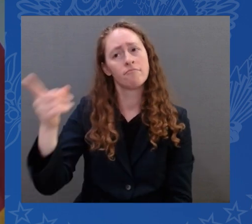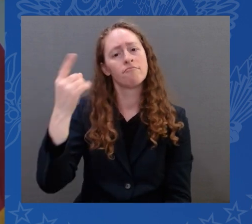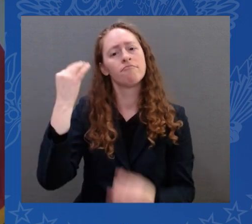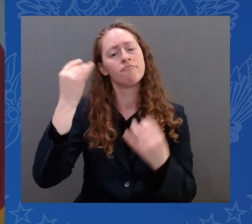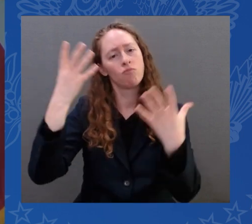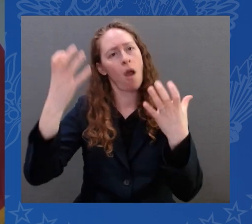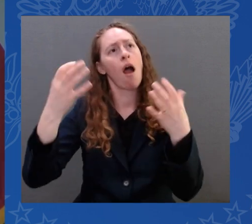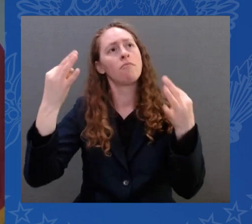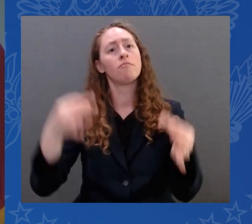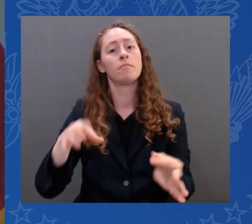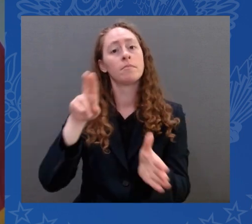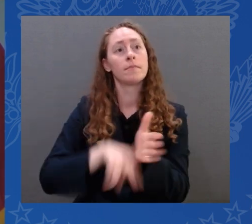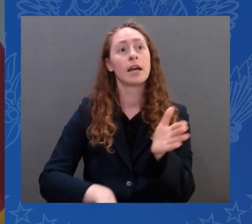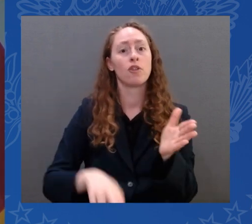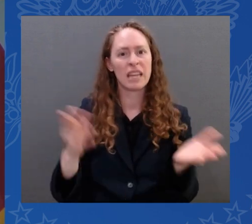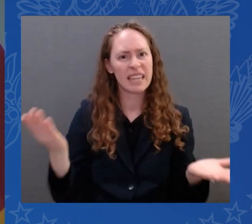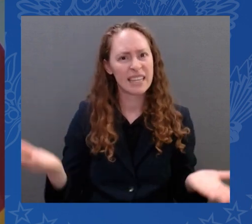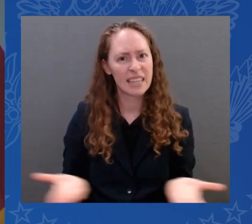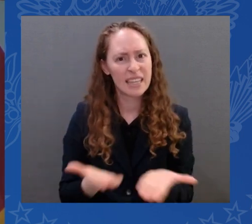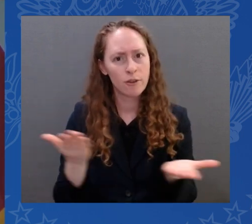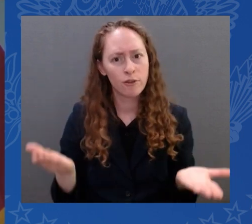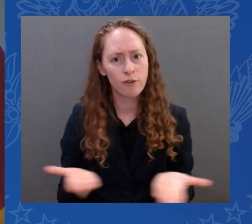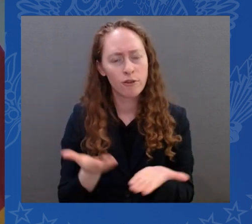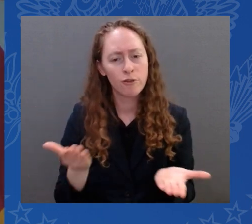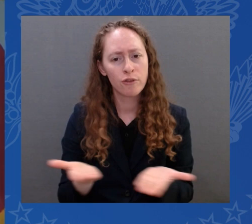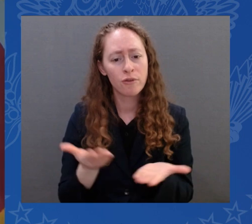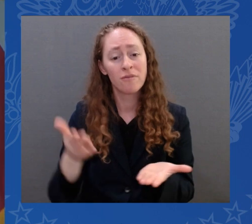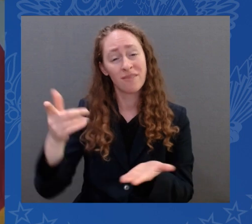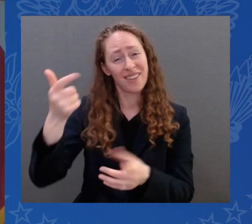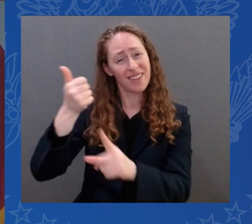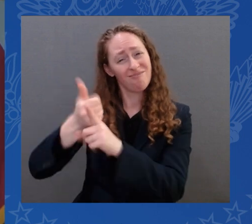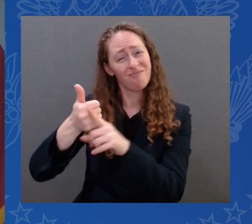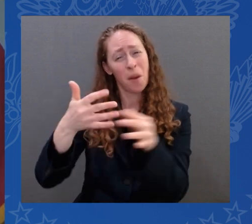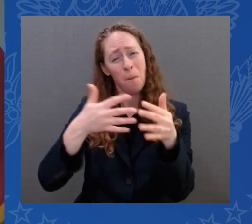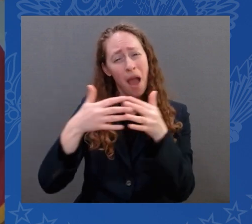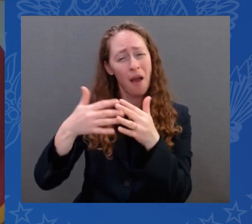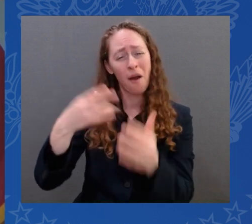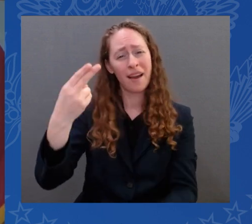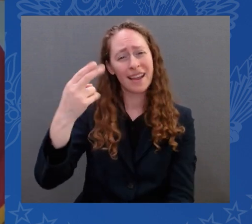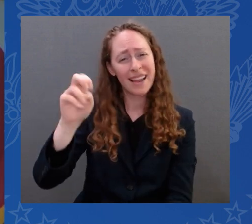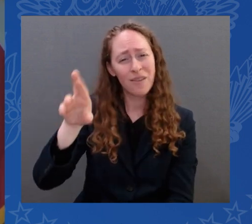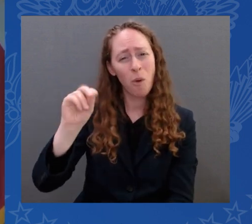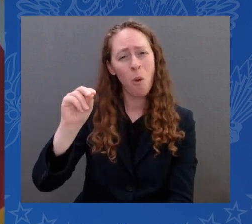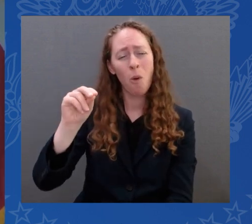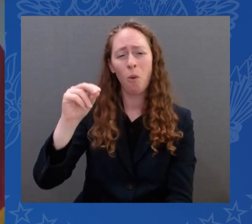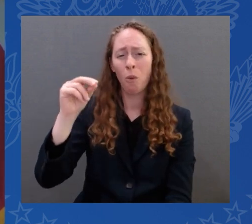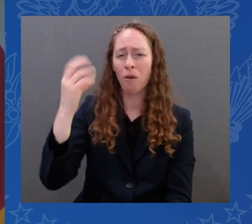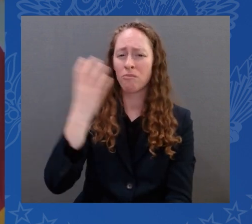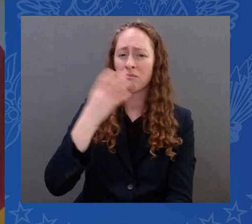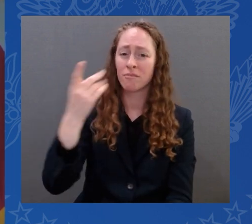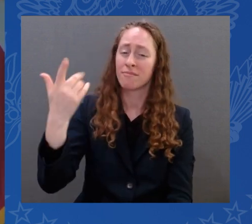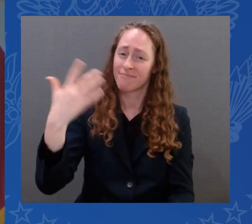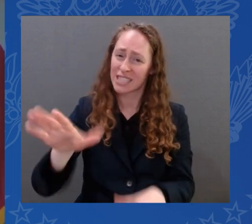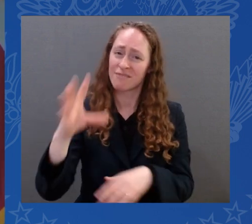years of being held as a prisoner of war. And when he came home, he decided to continue -- he wanted to continue to serve.